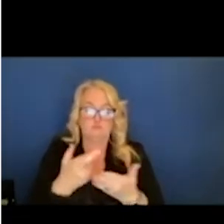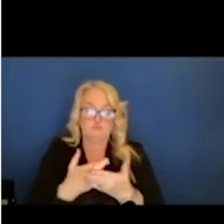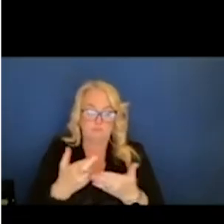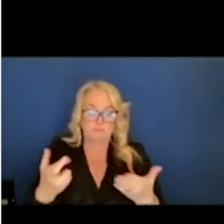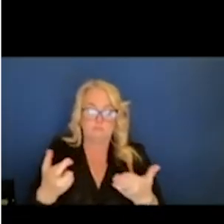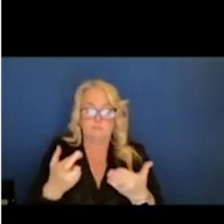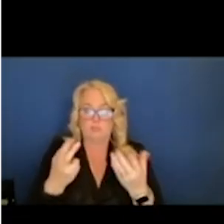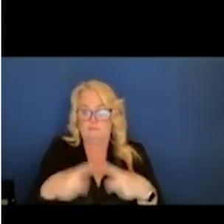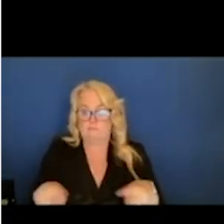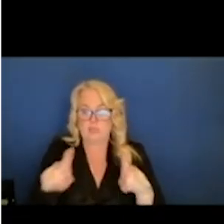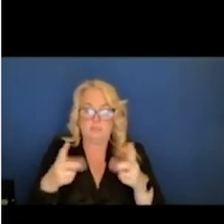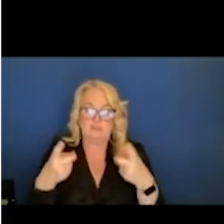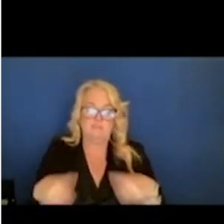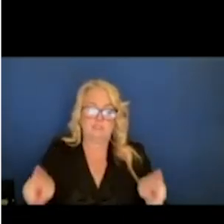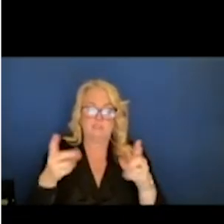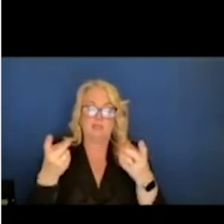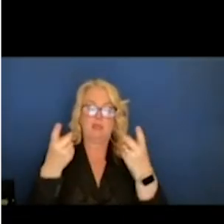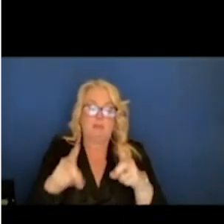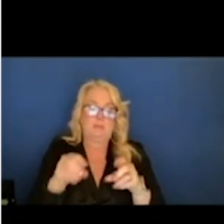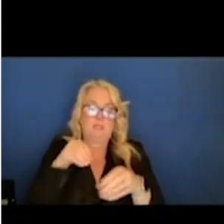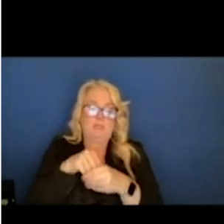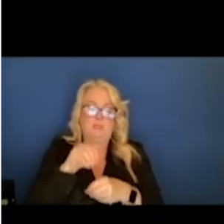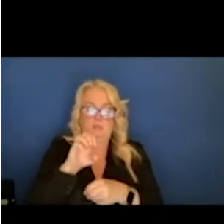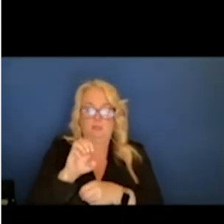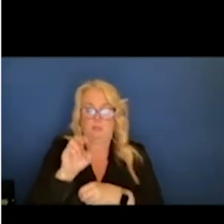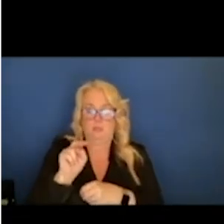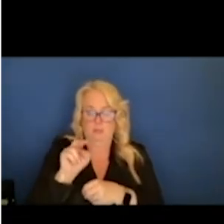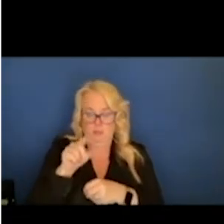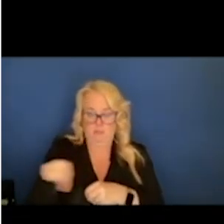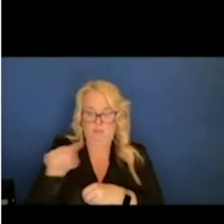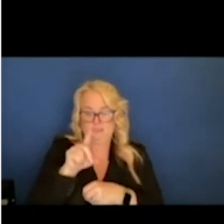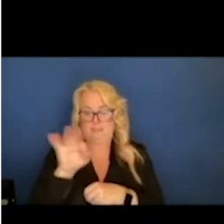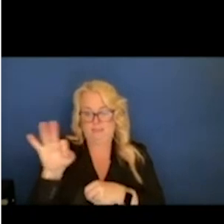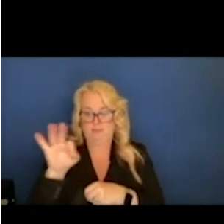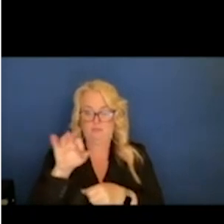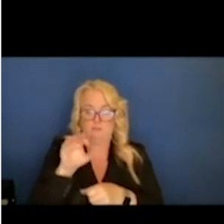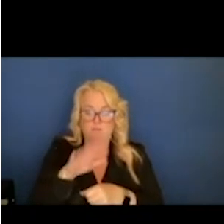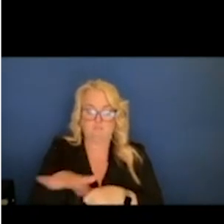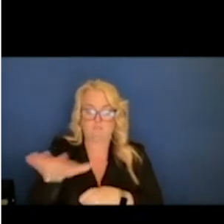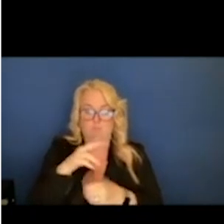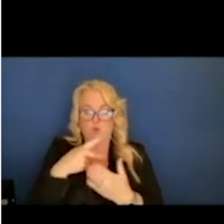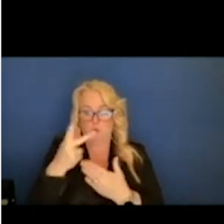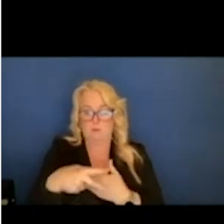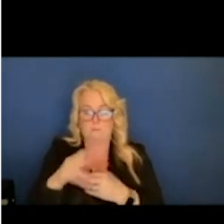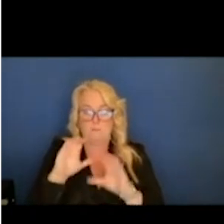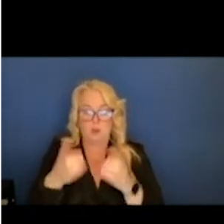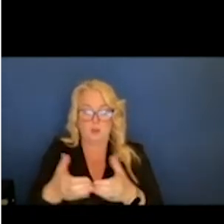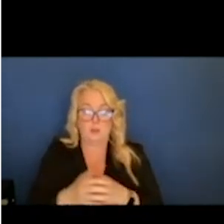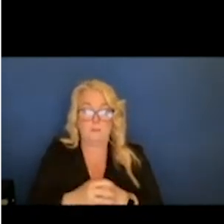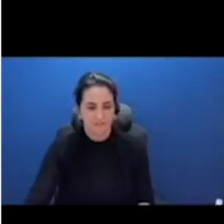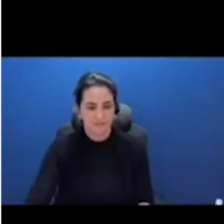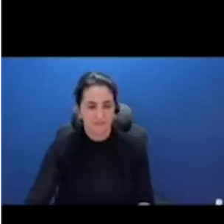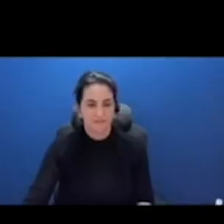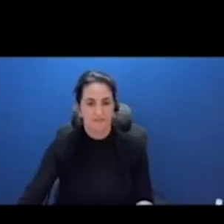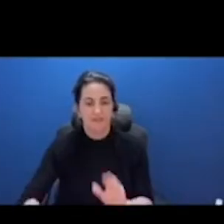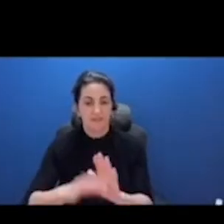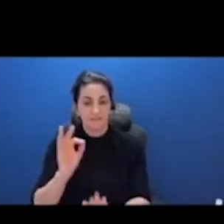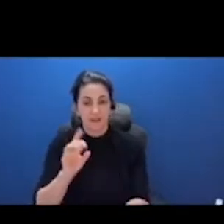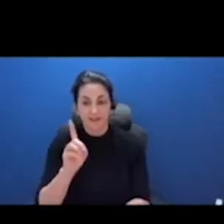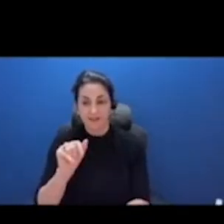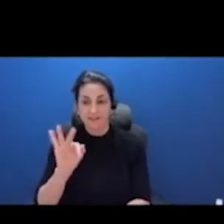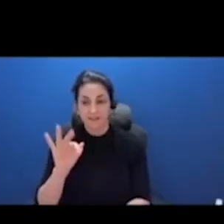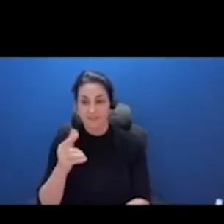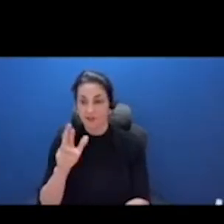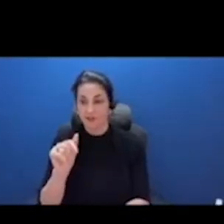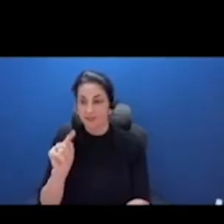and other happenings in the DIF space. [Heather Servais] Finding DIF Grantees.